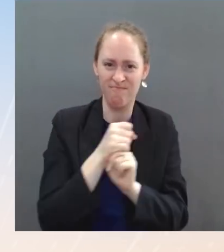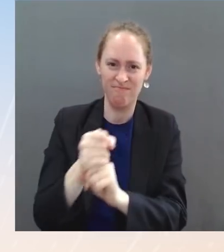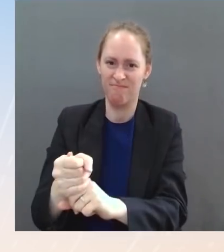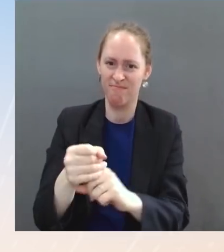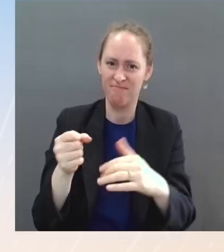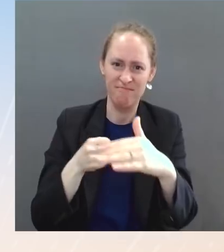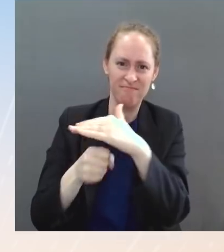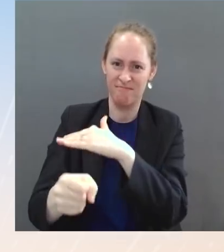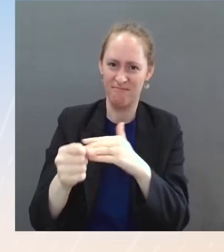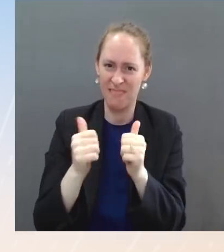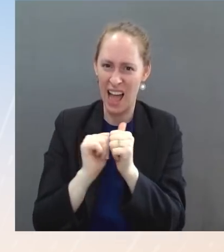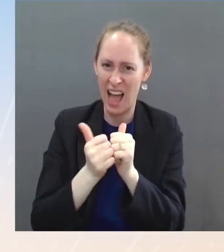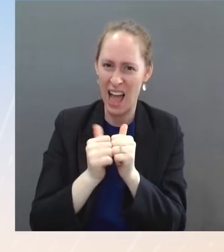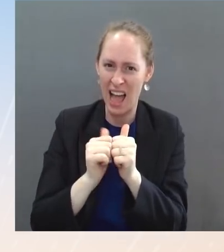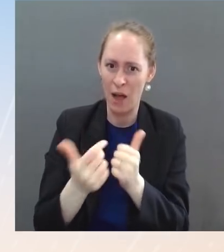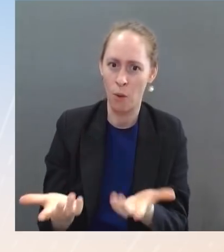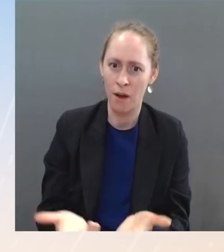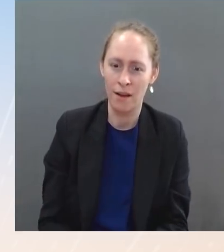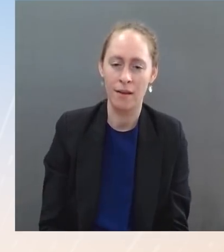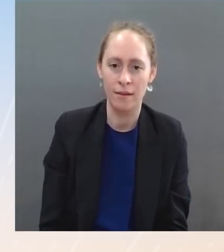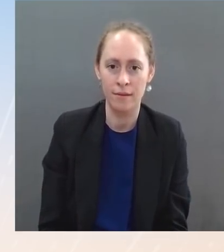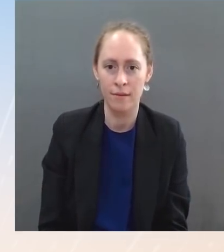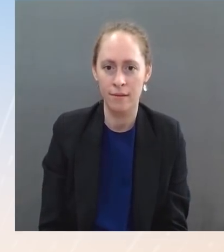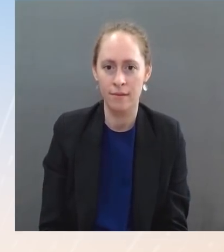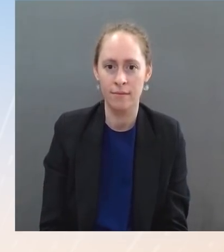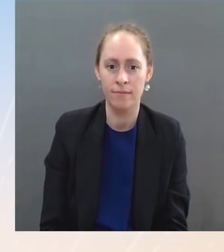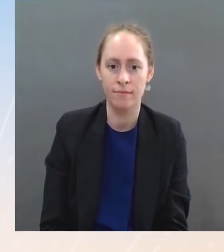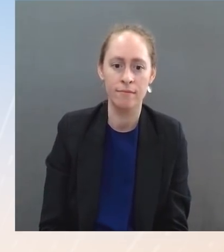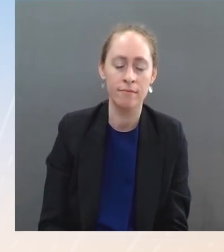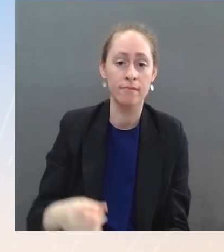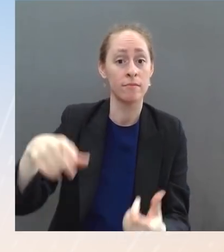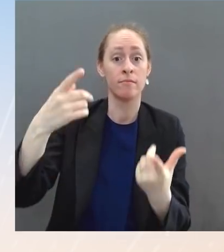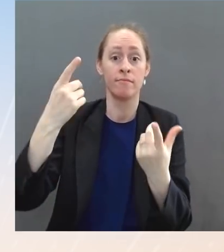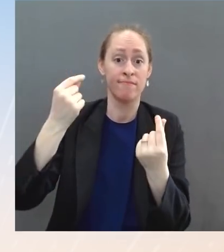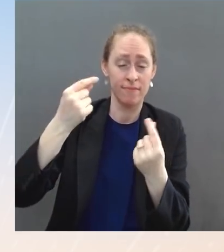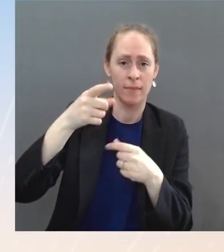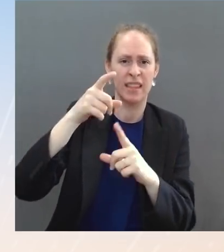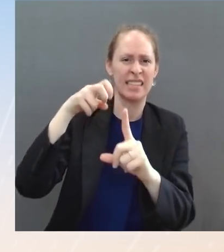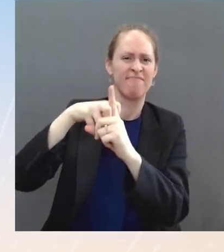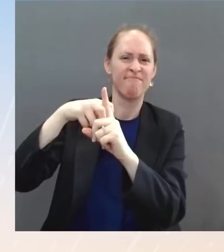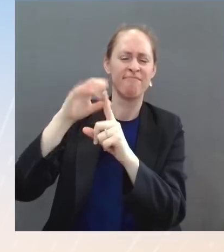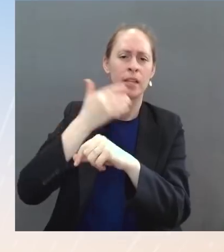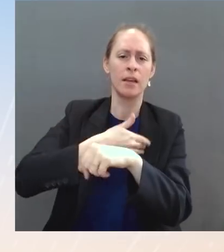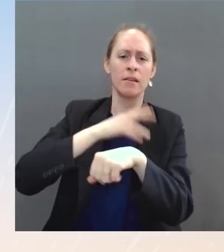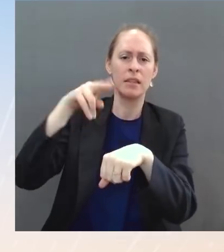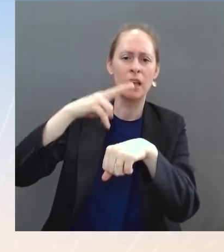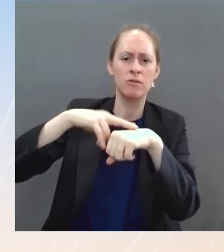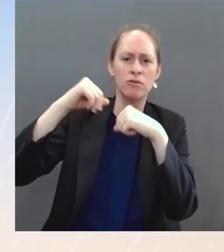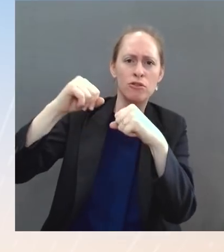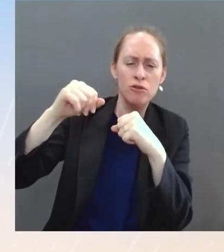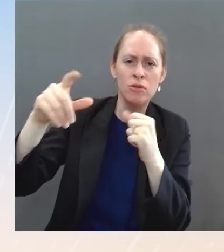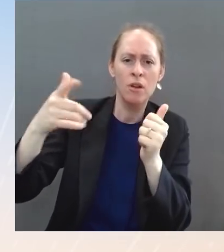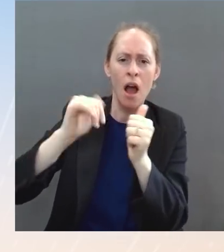there is precedent in the past of how this process can work. We're not going to prejudge what the process would work or --